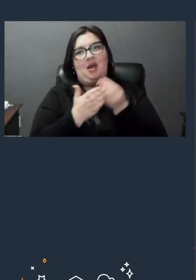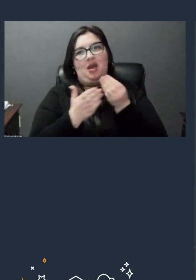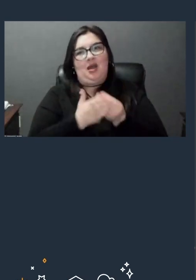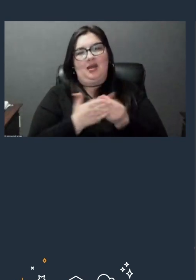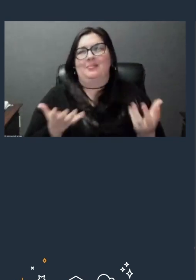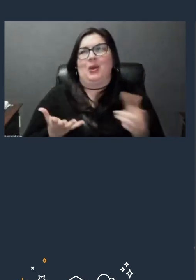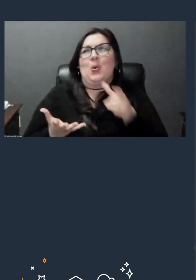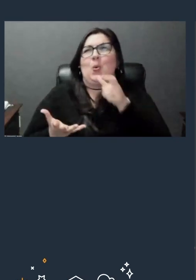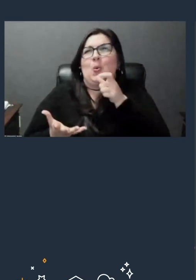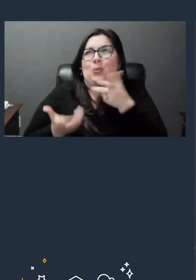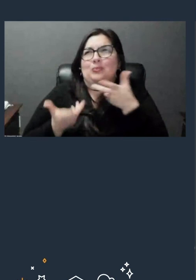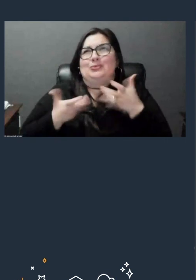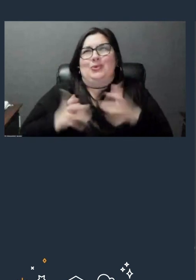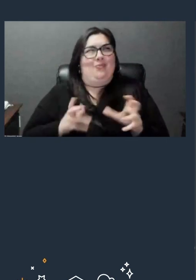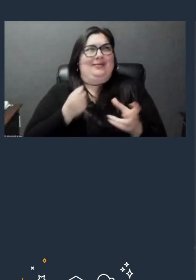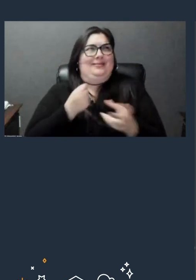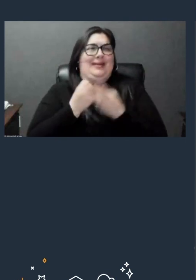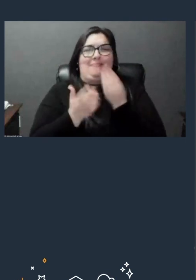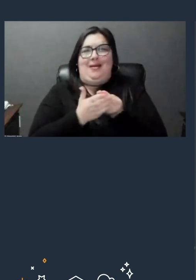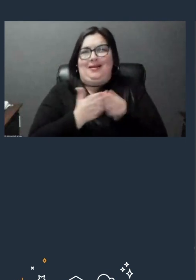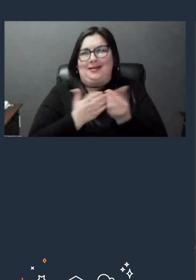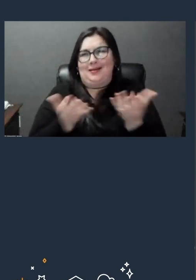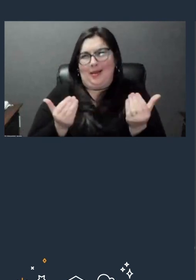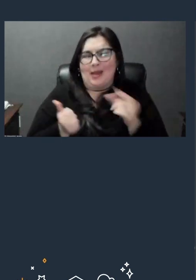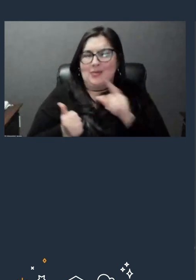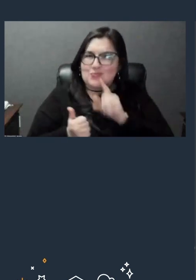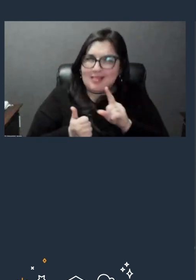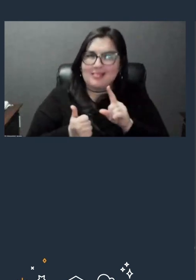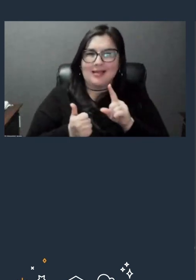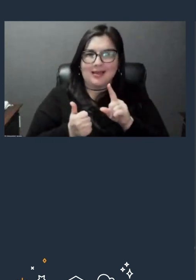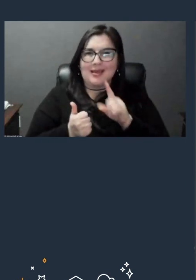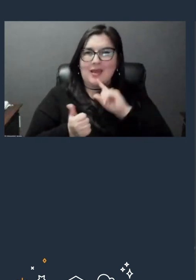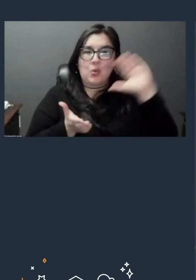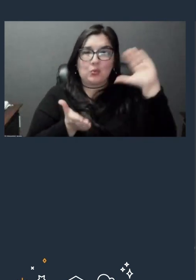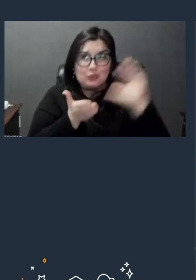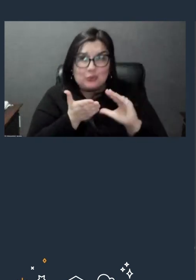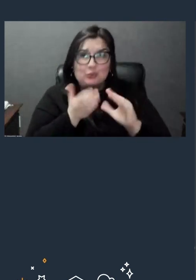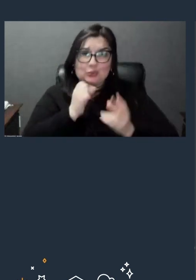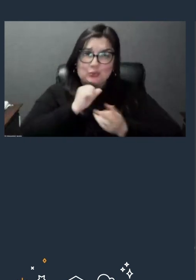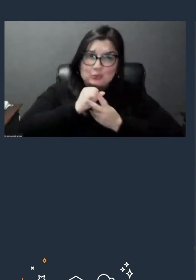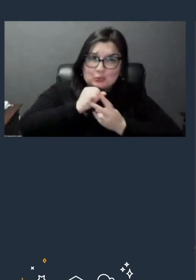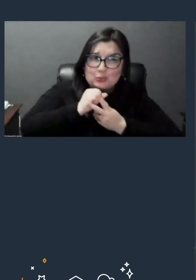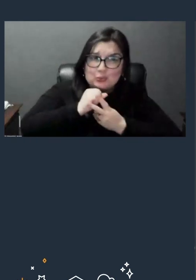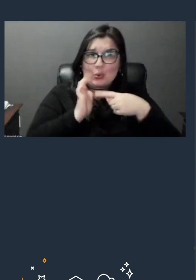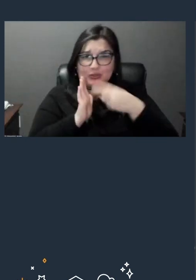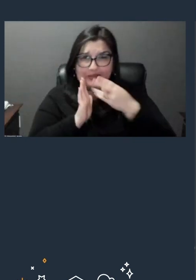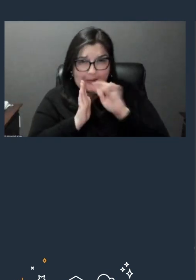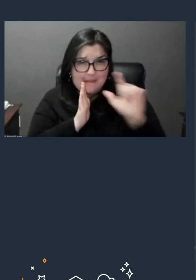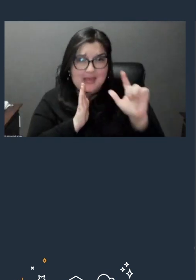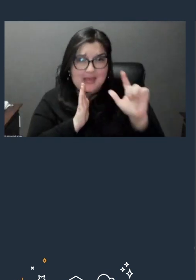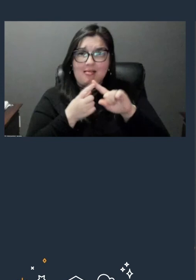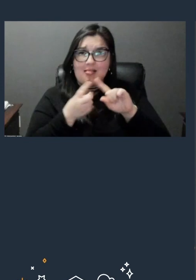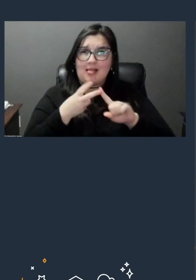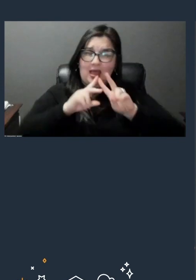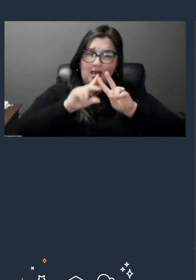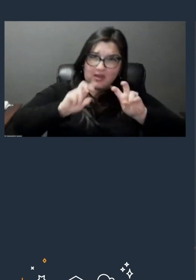So it really can reduce your storage bill. You can access and start analyze your storage for cost optimization use cases.